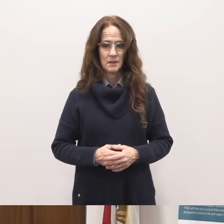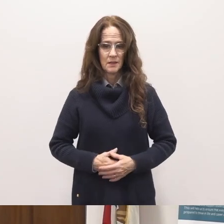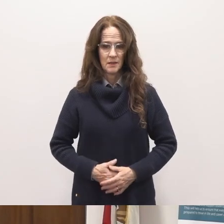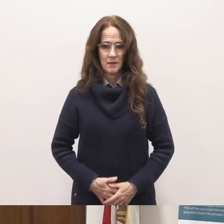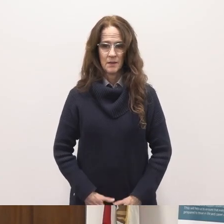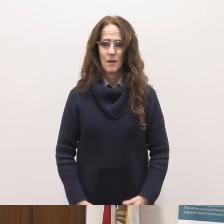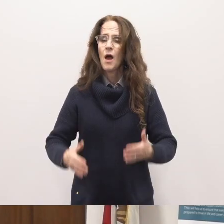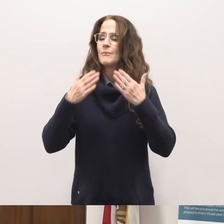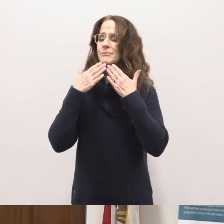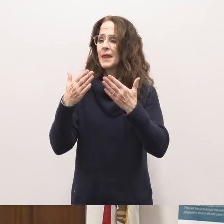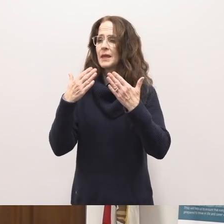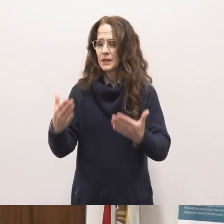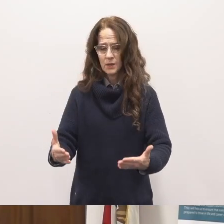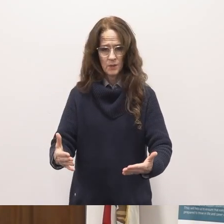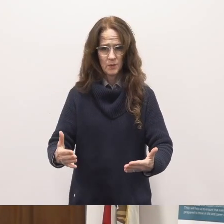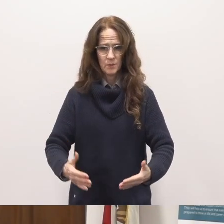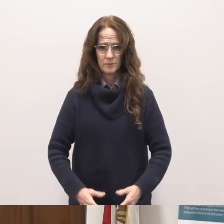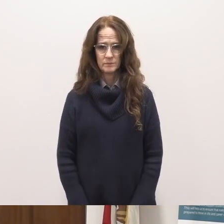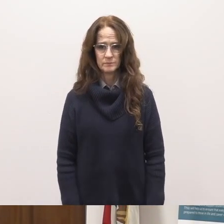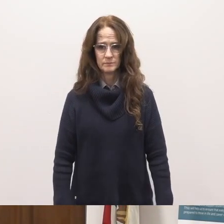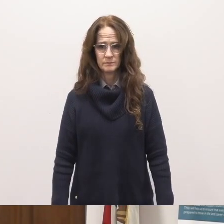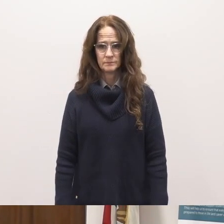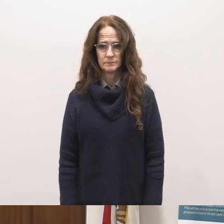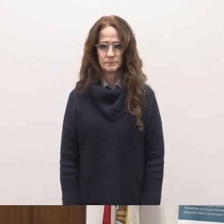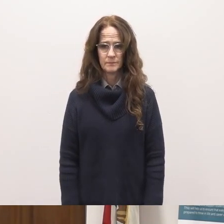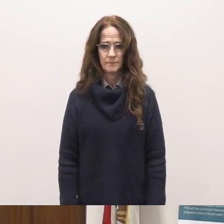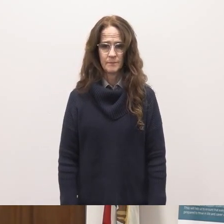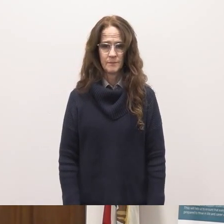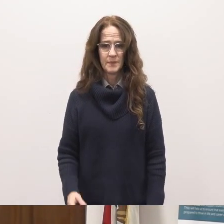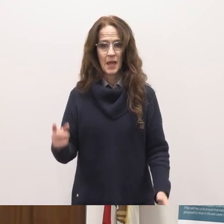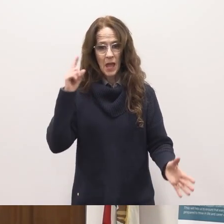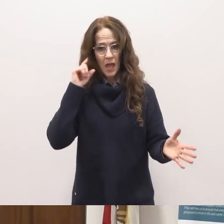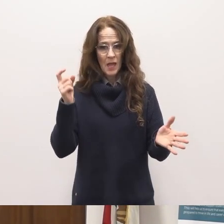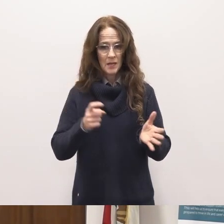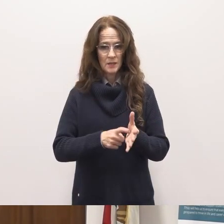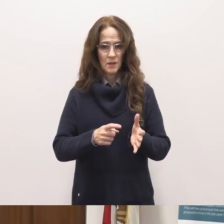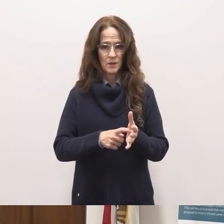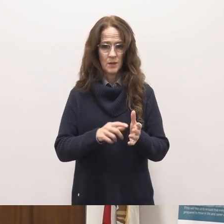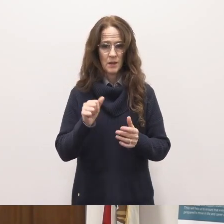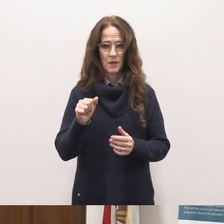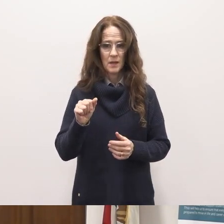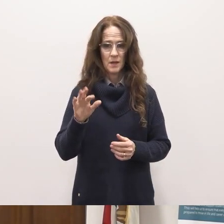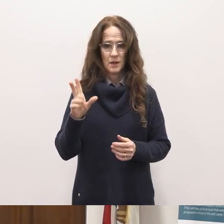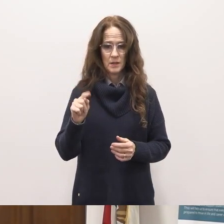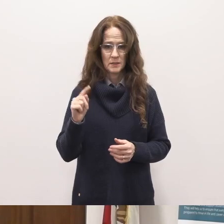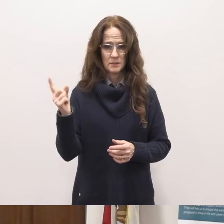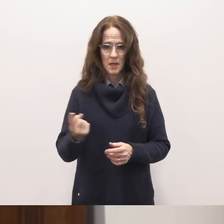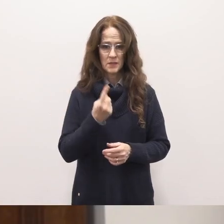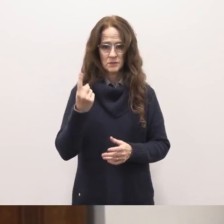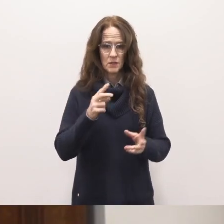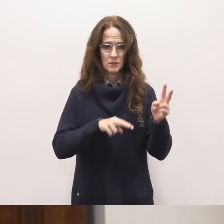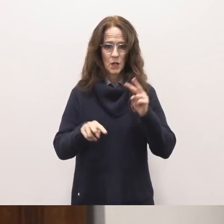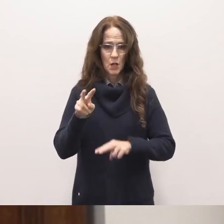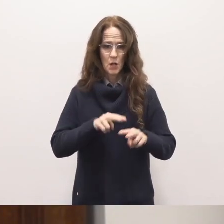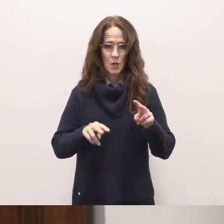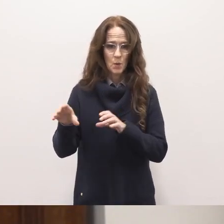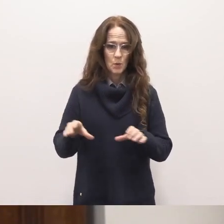Thank you. I can't help but notice that the audit is not just looking at if we're doing everything correctly